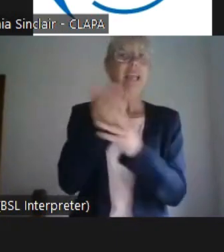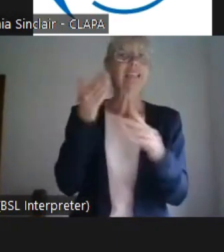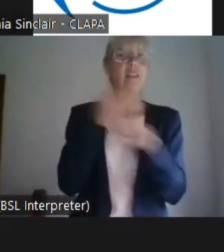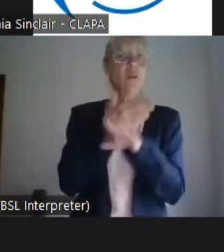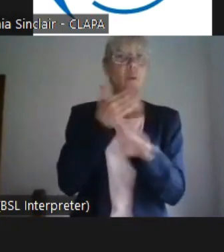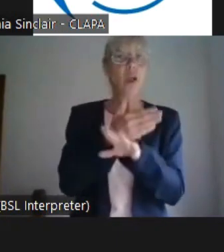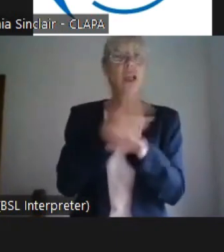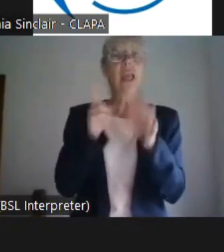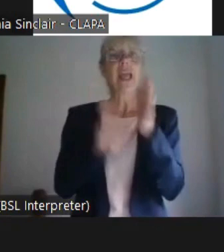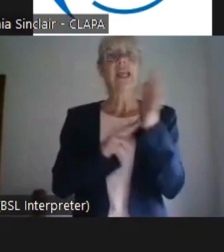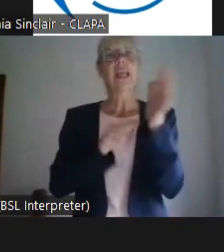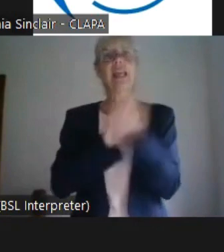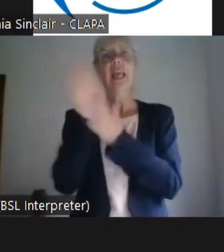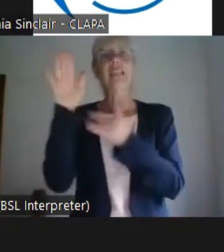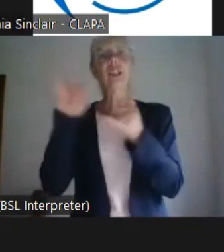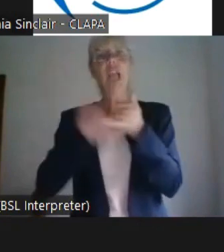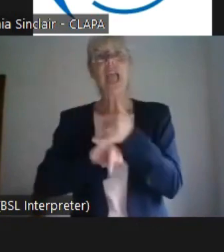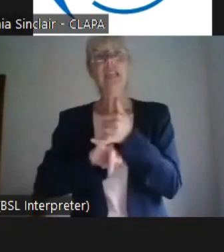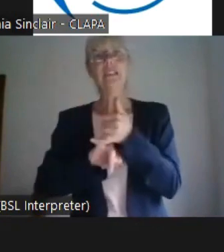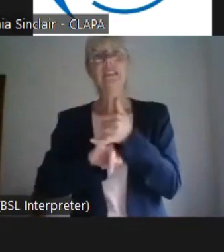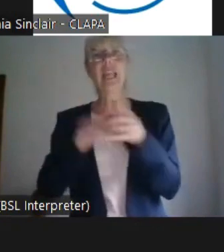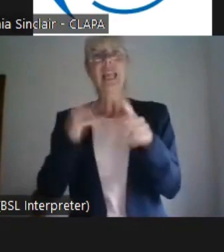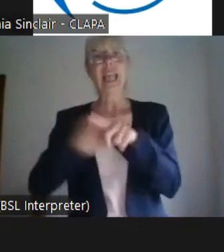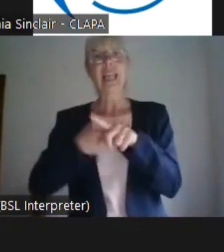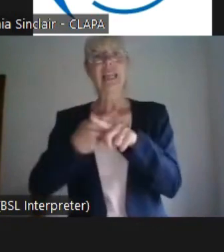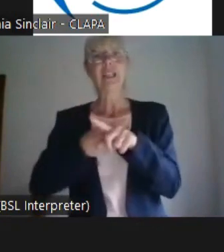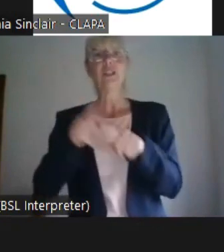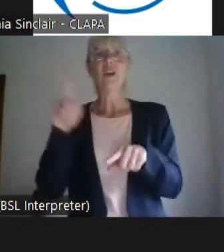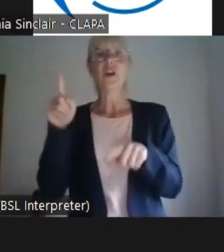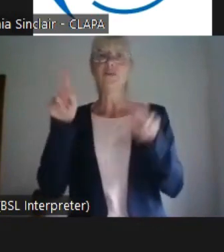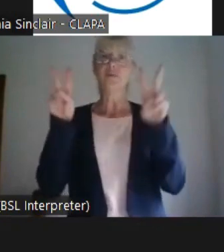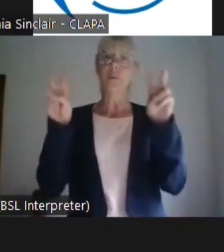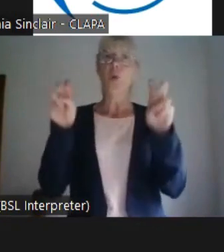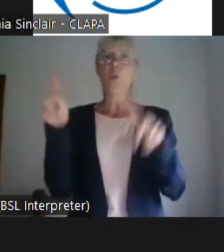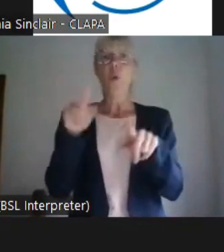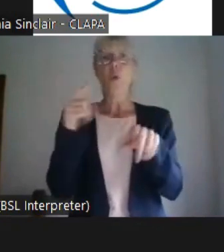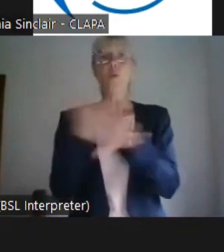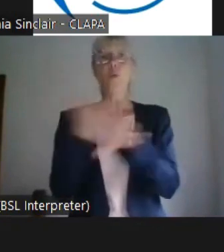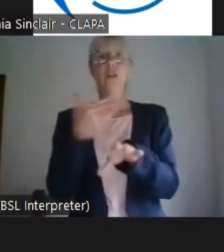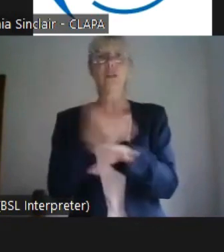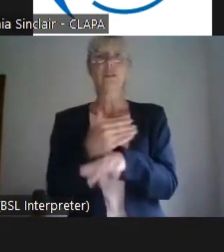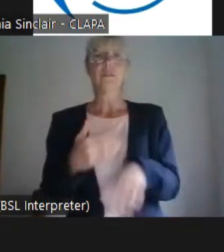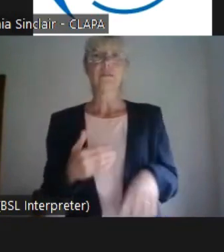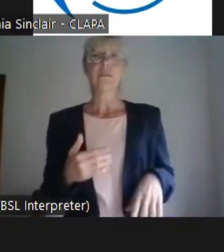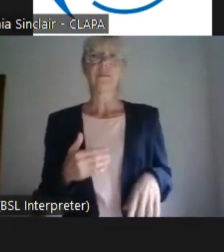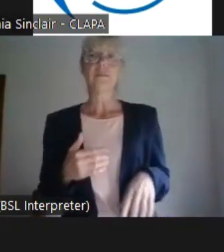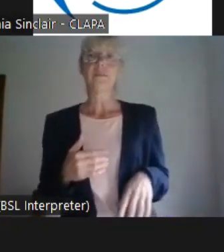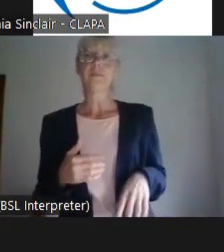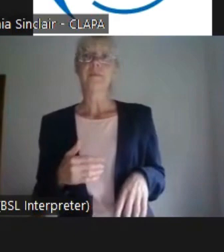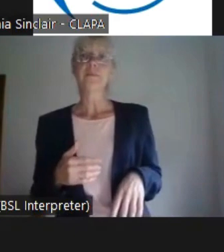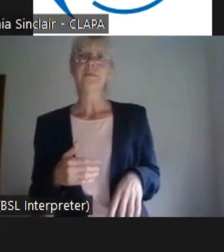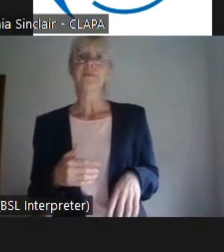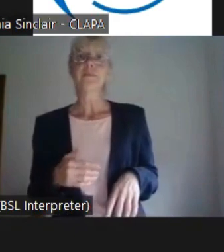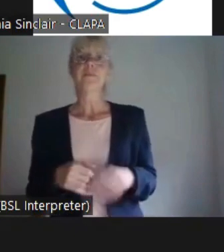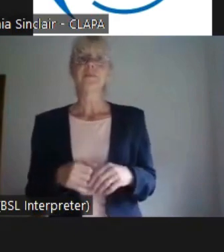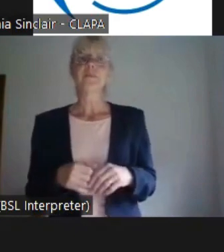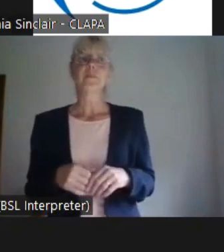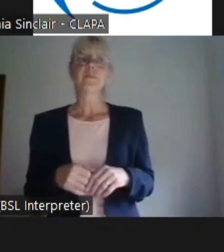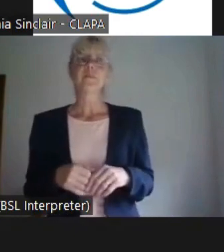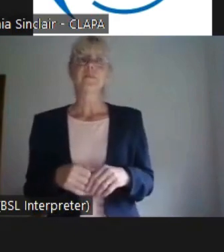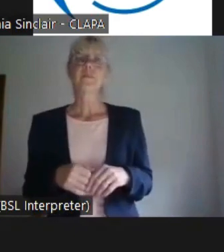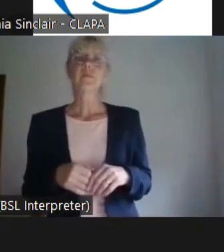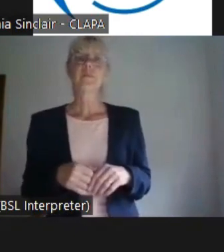works guide is definitely a way to go perhaps I could jump in there as well yeah every employer